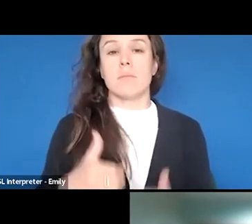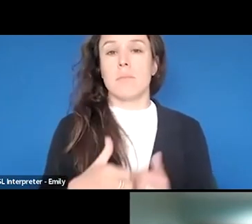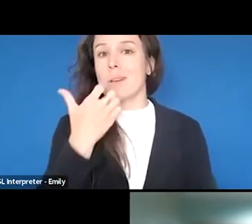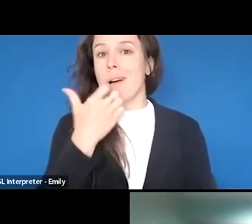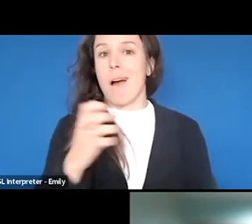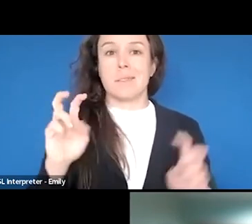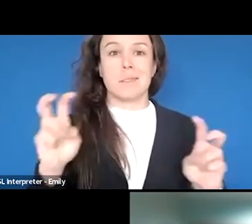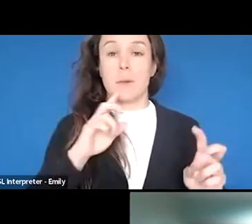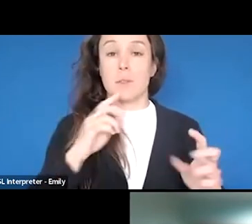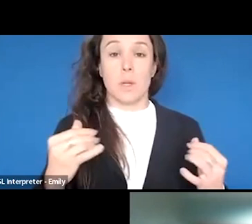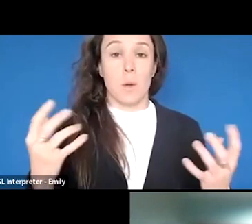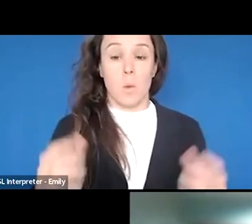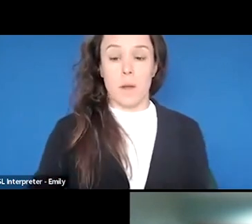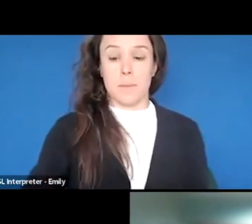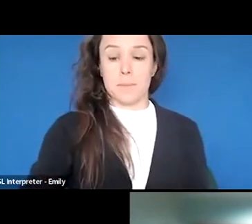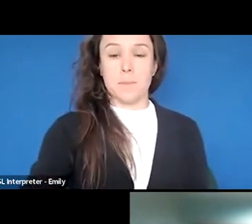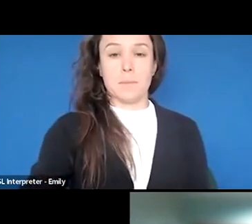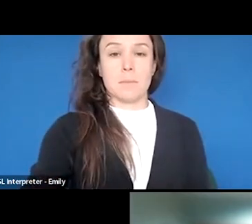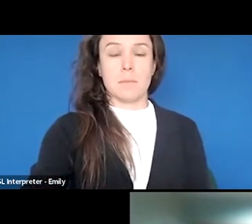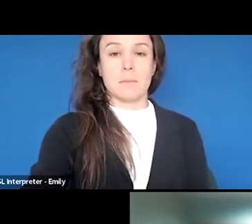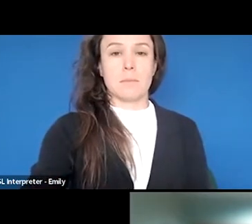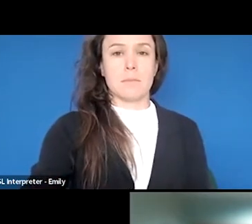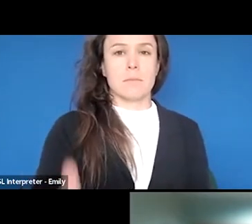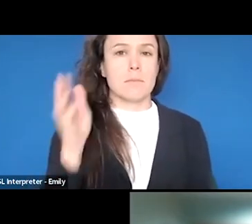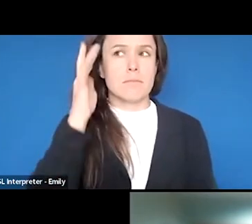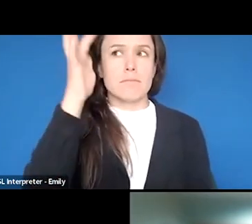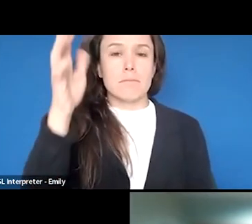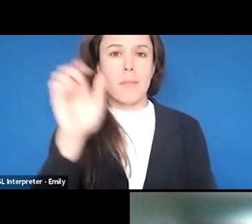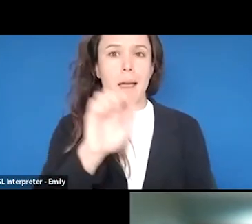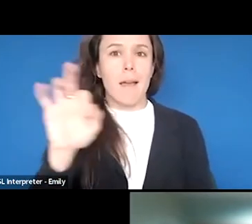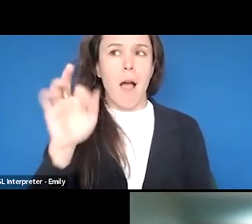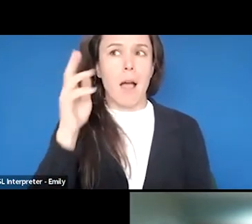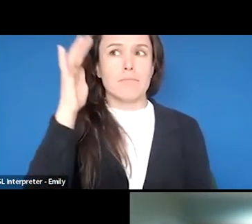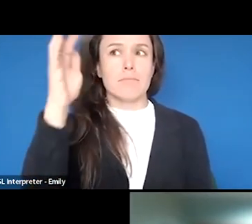which is where is artificial intelligence and machine learning taking us and perhaps,